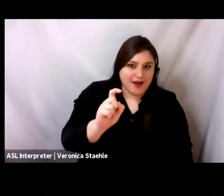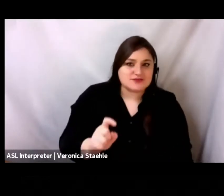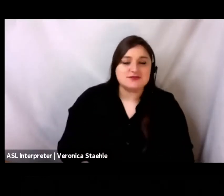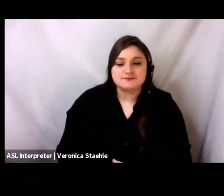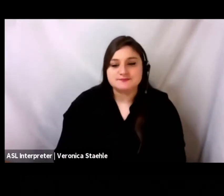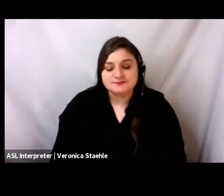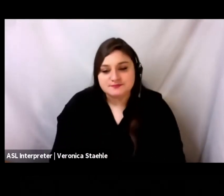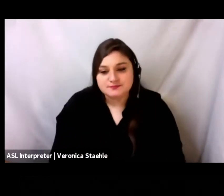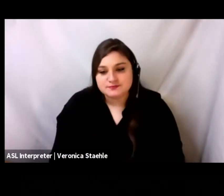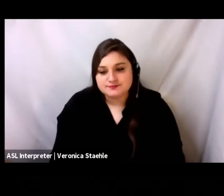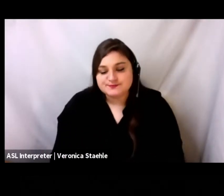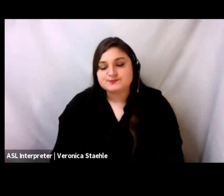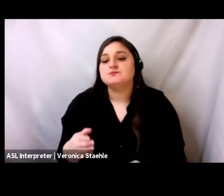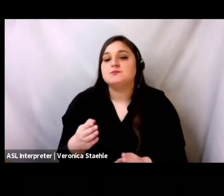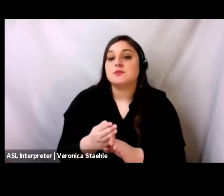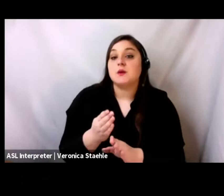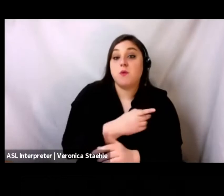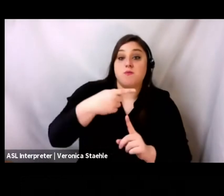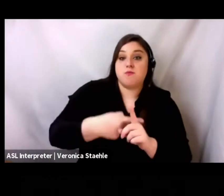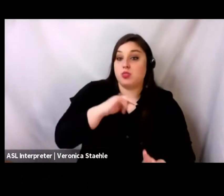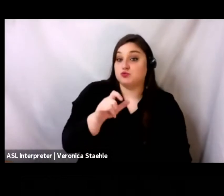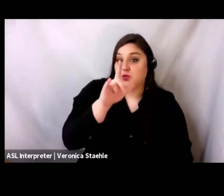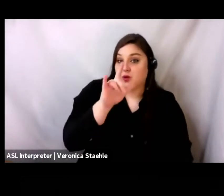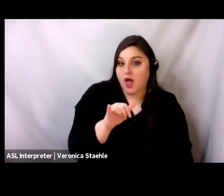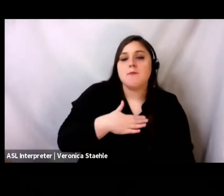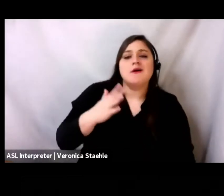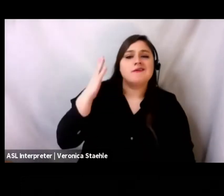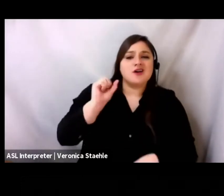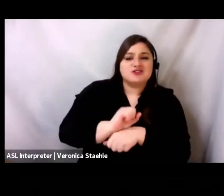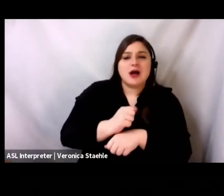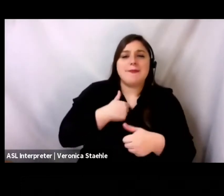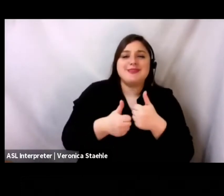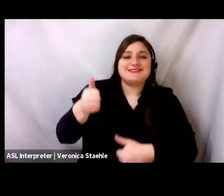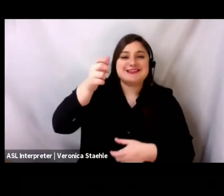So before July, I was a Senior Director at Gibney, which is a larger contemporary